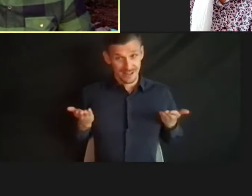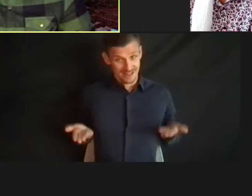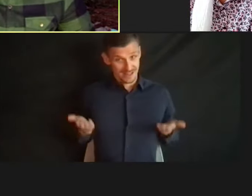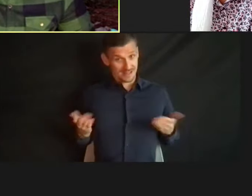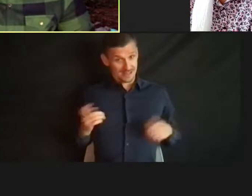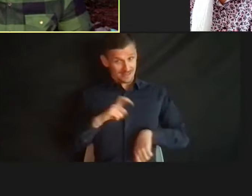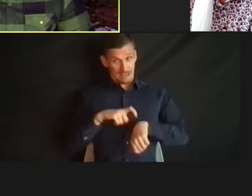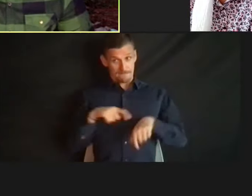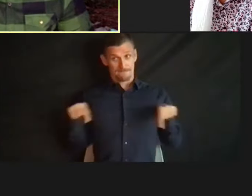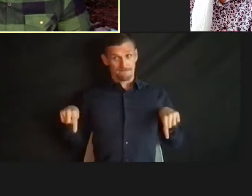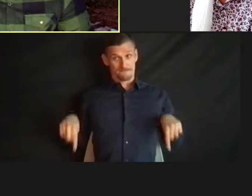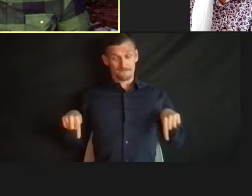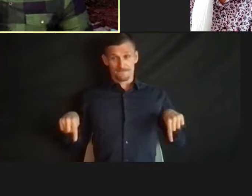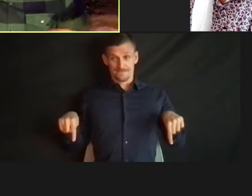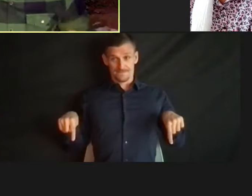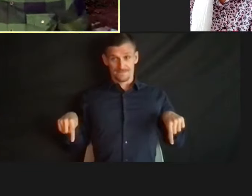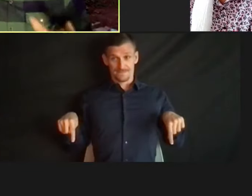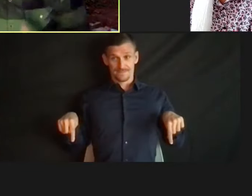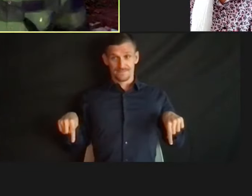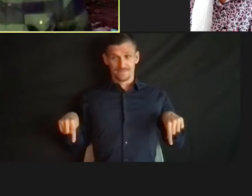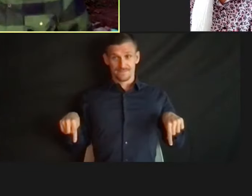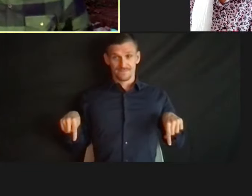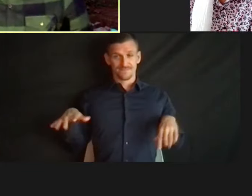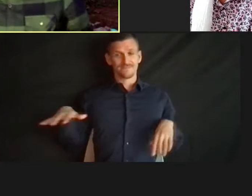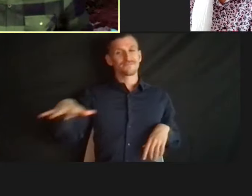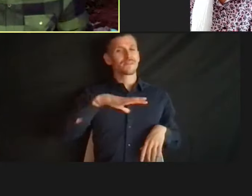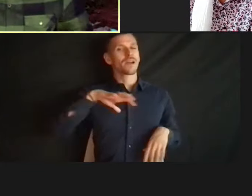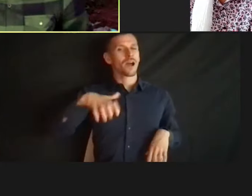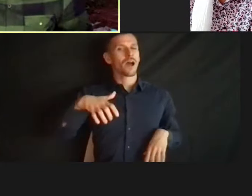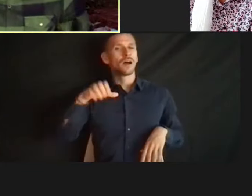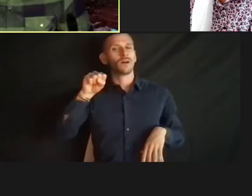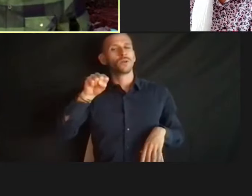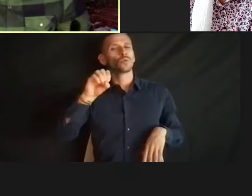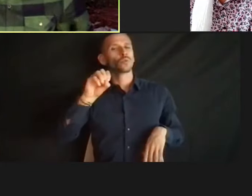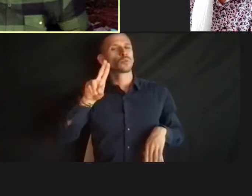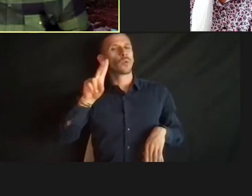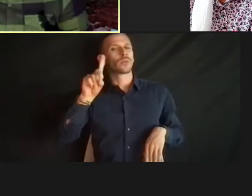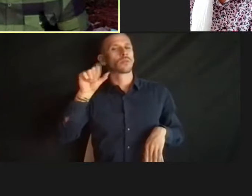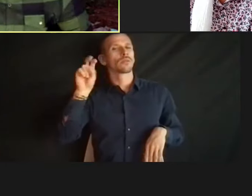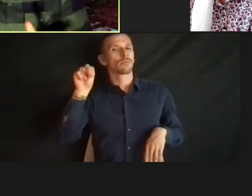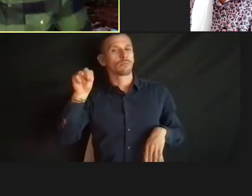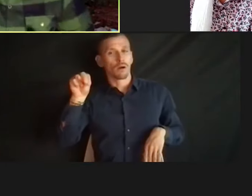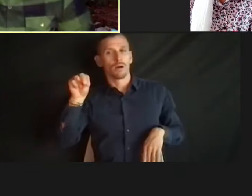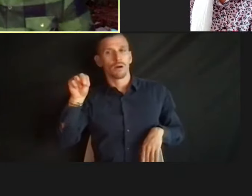Uganda. The changes that have happened in the last five years since we settled here,